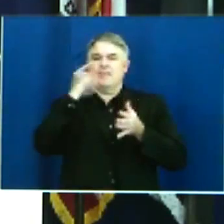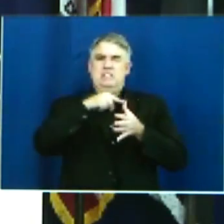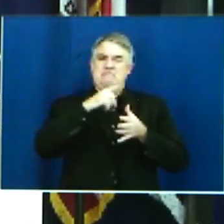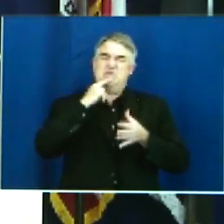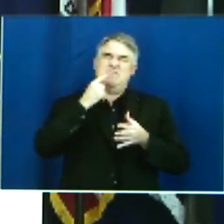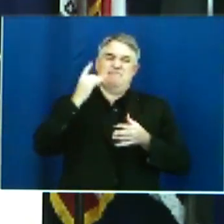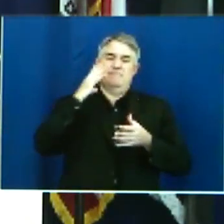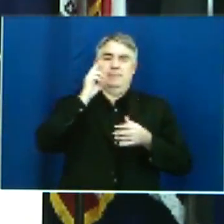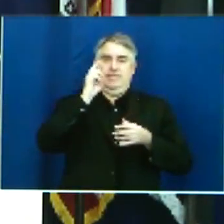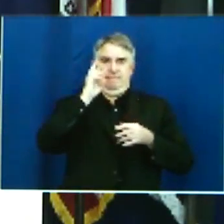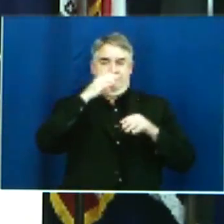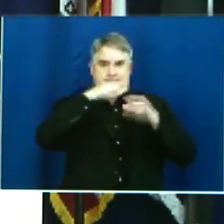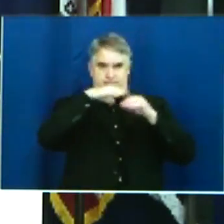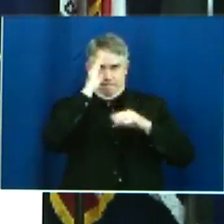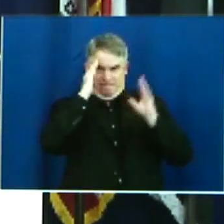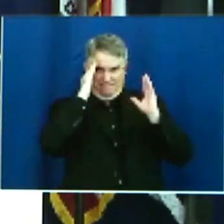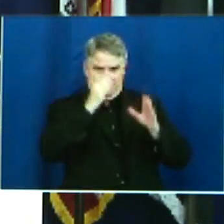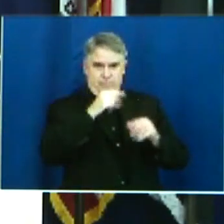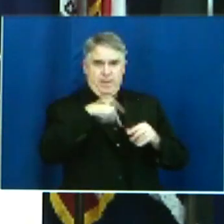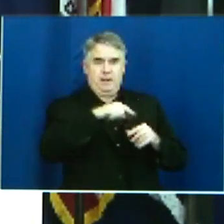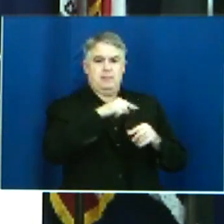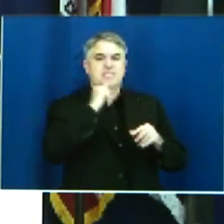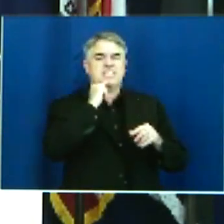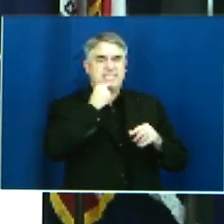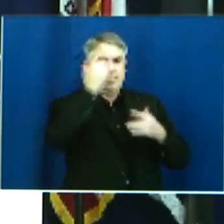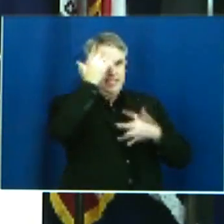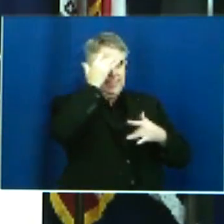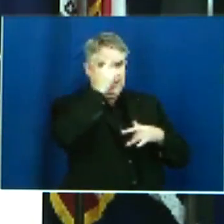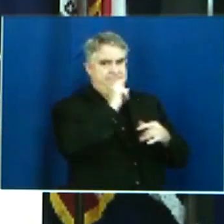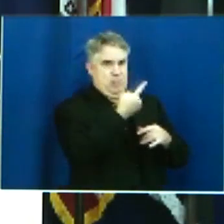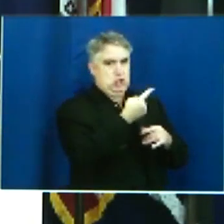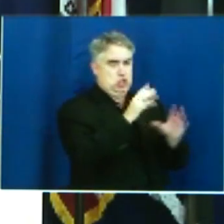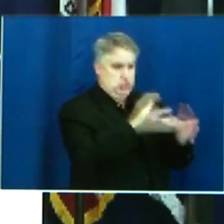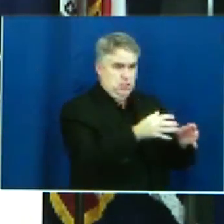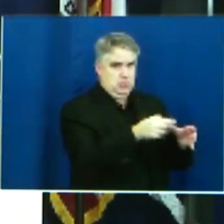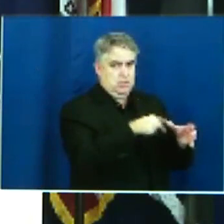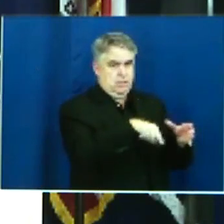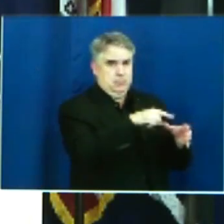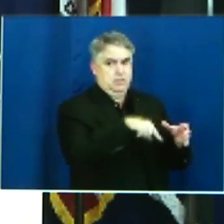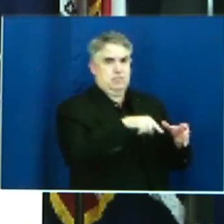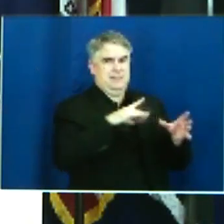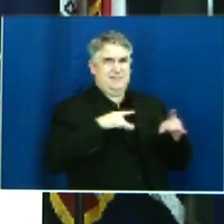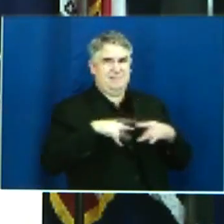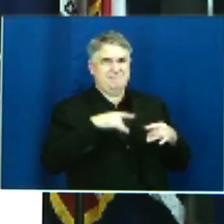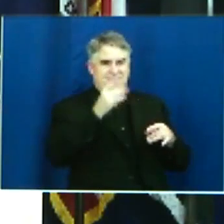PROVIDERS WHO CAN ADMINISTER THE VACCINE. WE WANT TO REACH THOSE. INDIVIDUAL 65 YEARS OF AGE